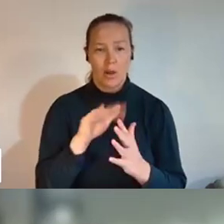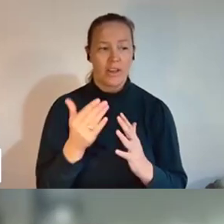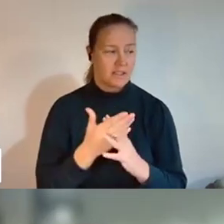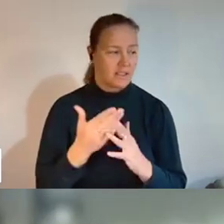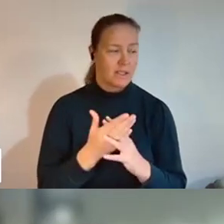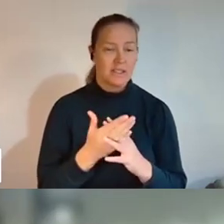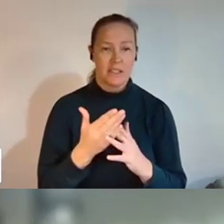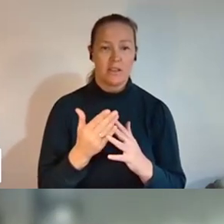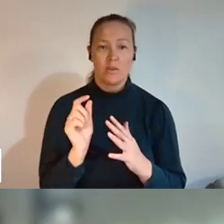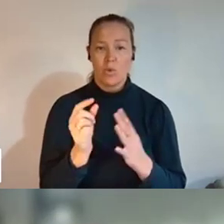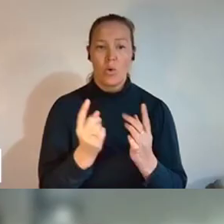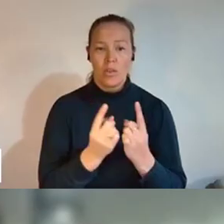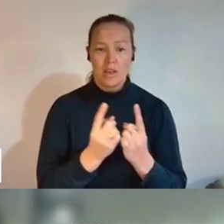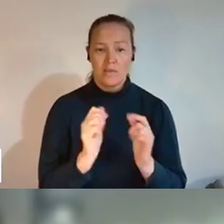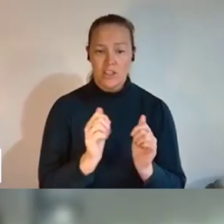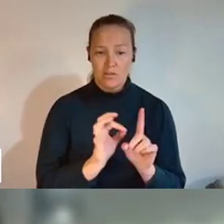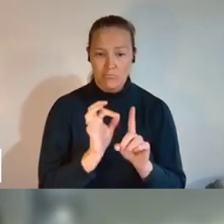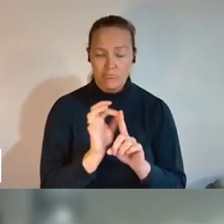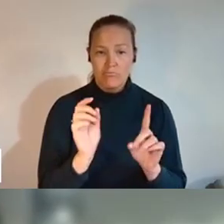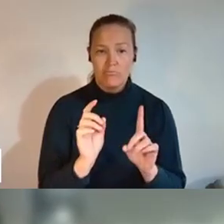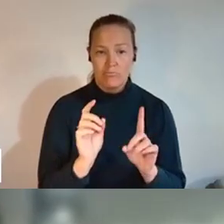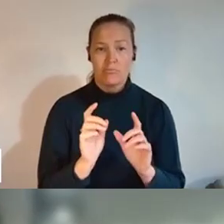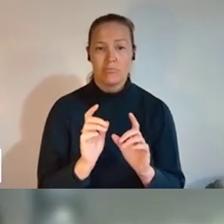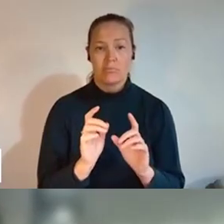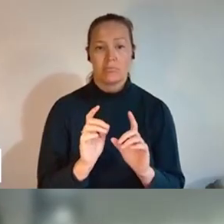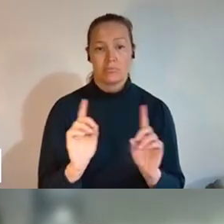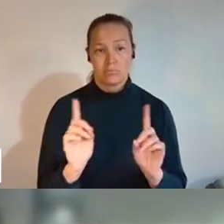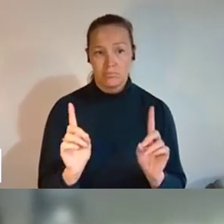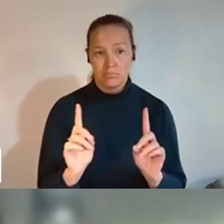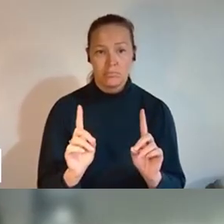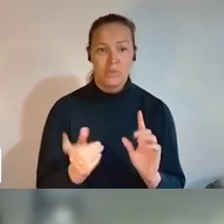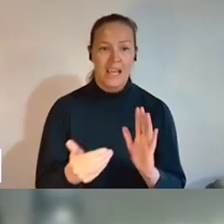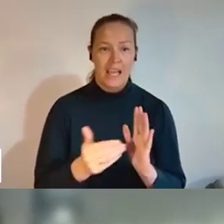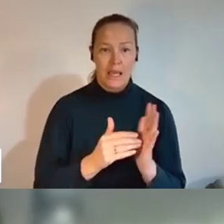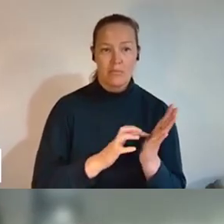done to try and make it easier and more accessible are things like adding braille on to our cards and